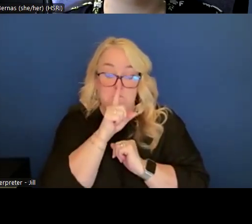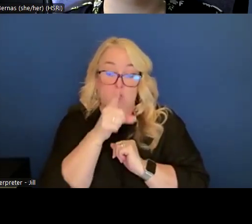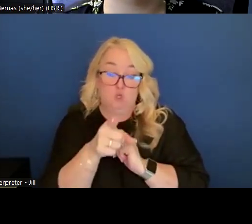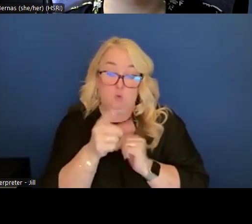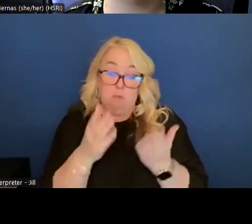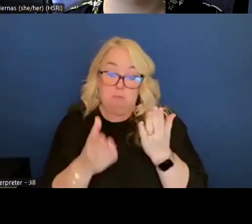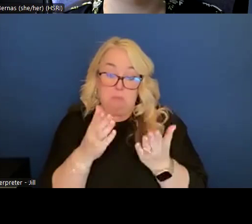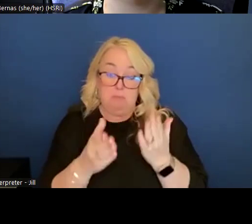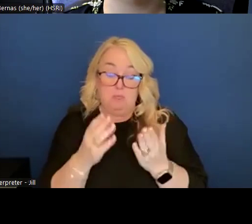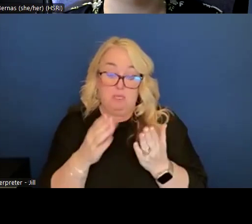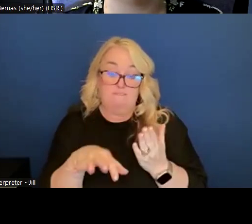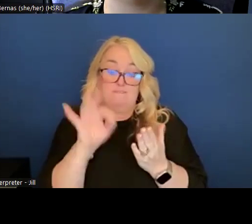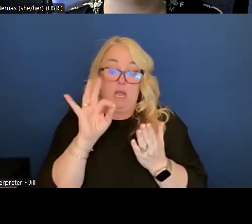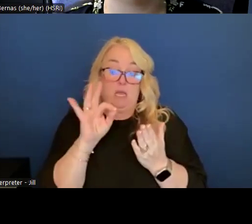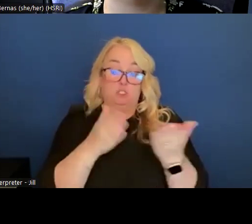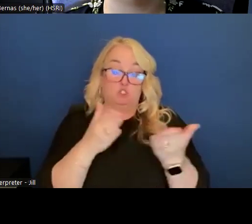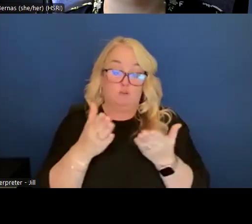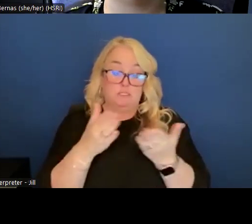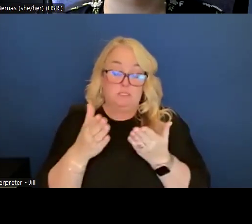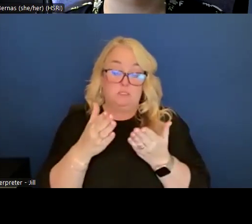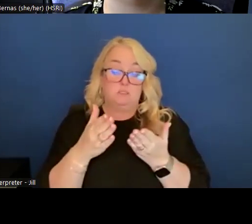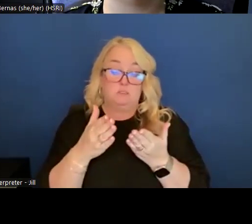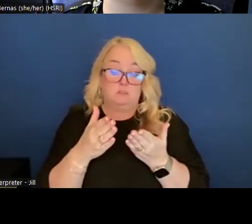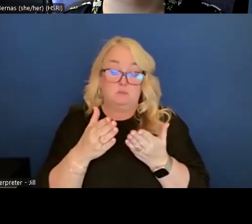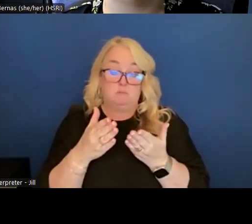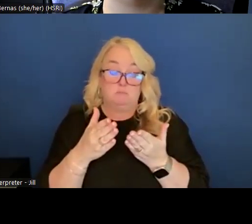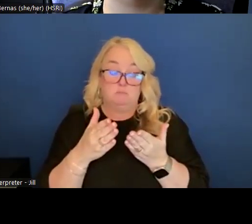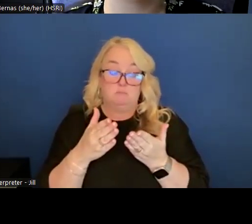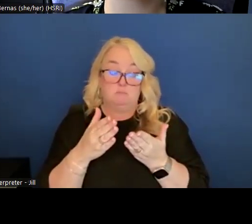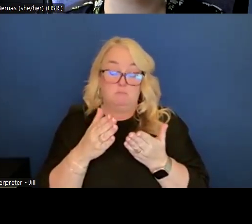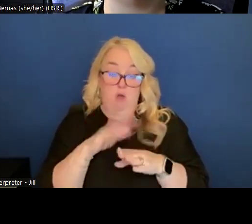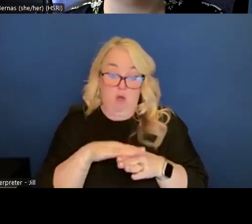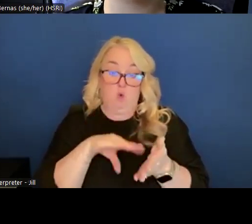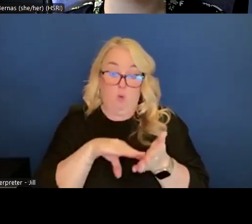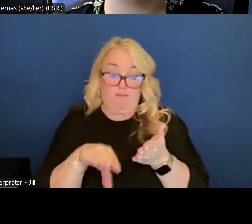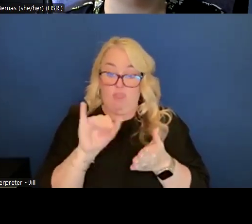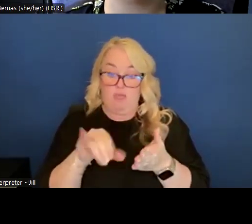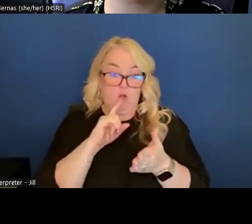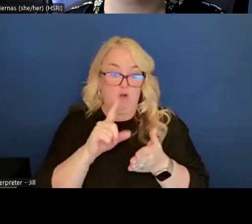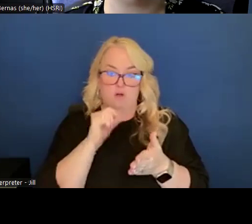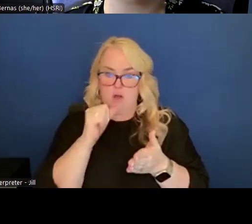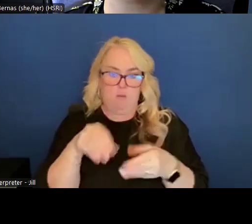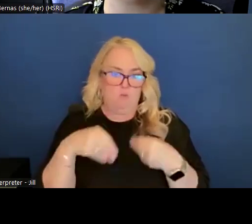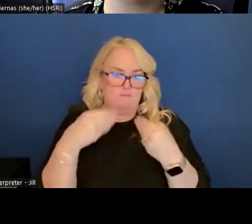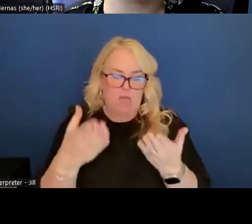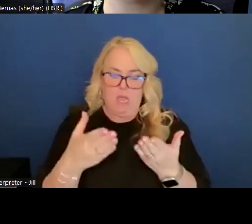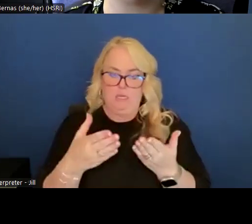there's services under a waiver that you're not being told about, or not being offered to you, or being told have limits